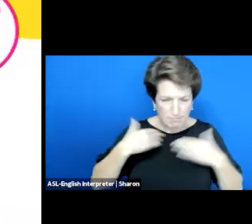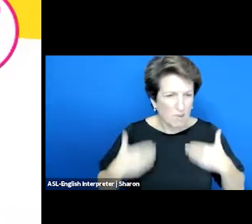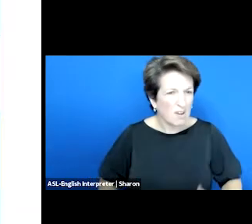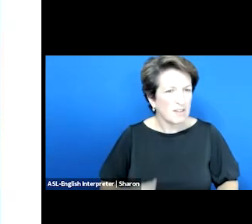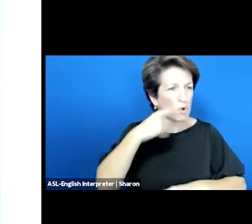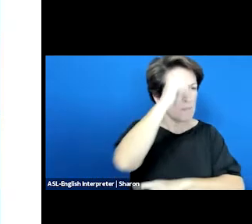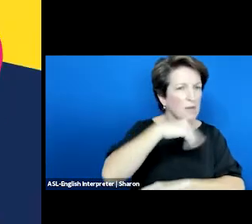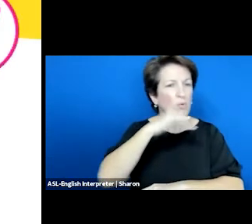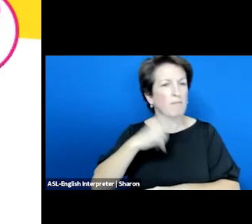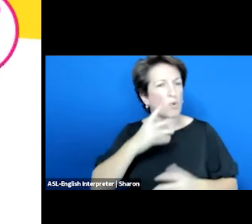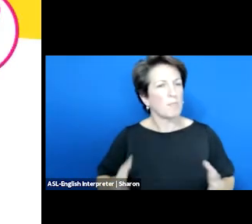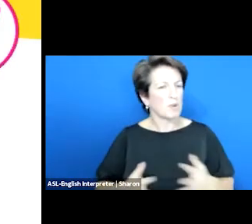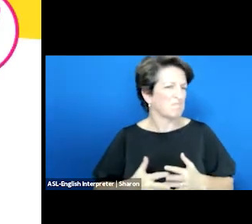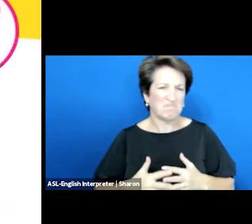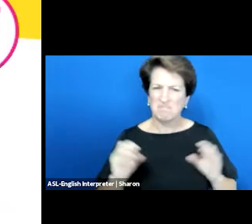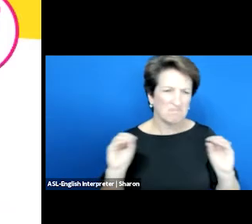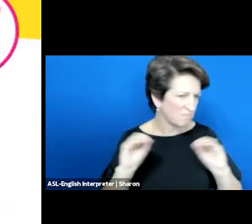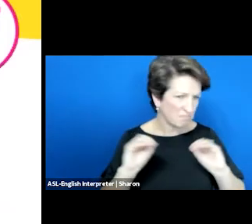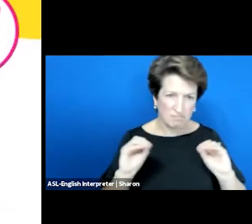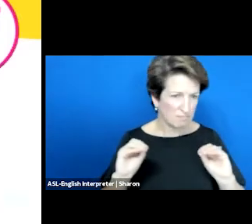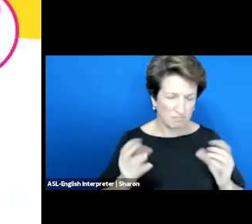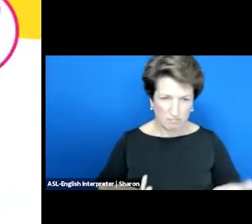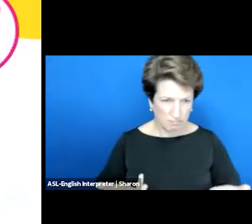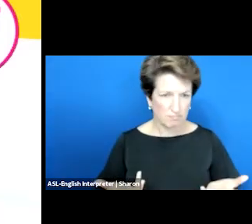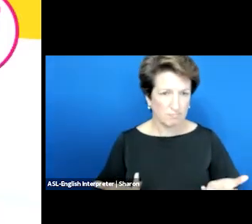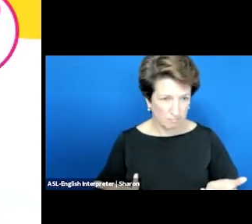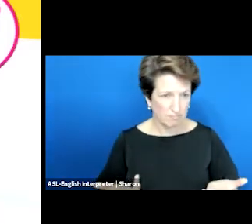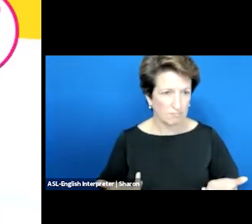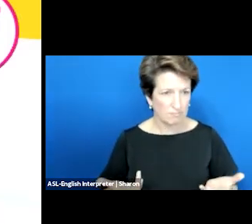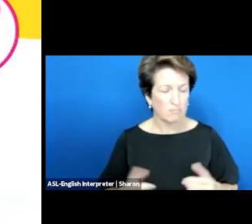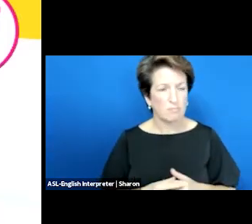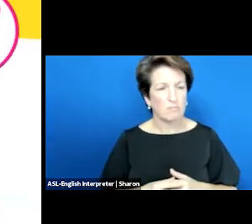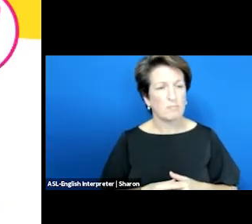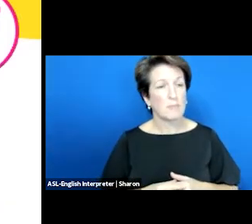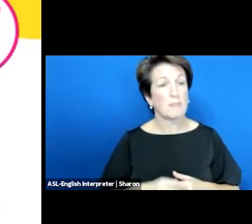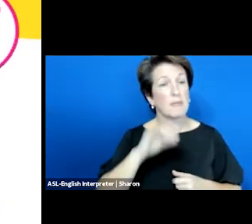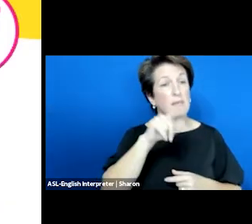globe, as just mentioned about 7 billion doses across 184 countries, you know, millions